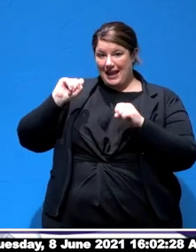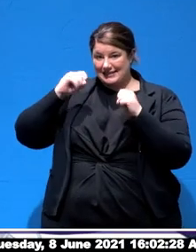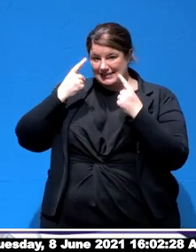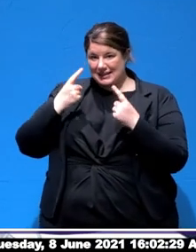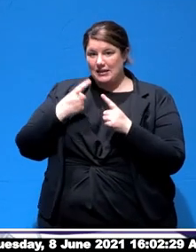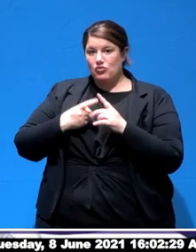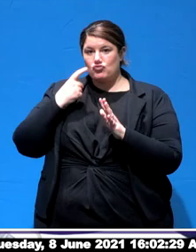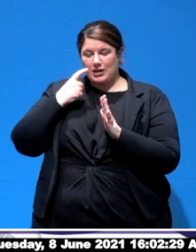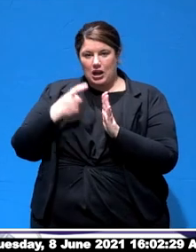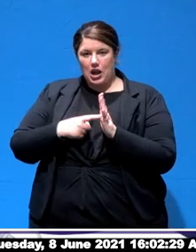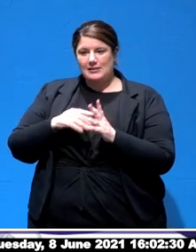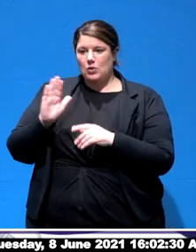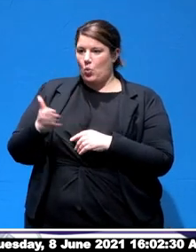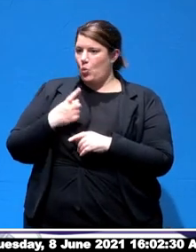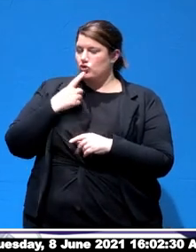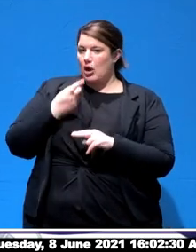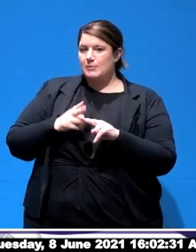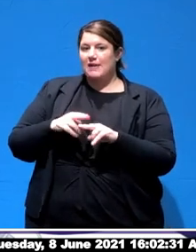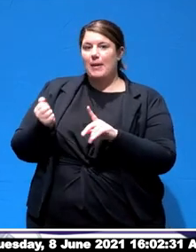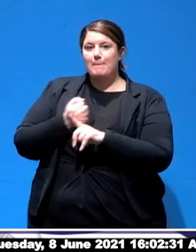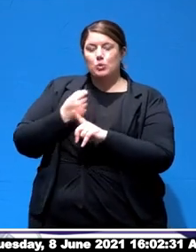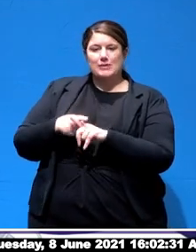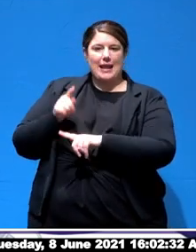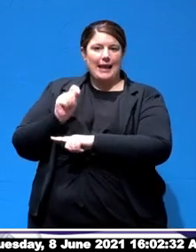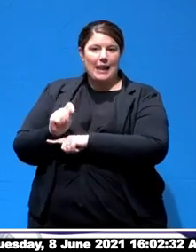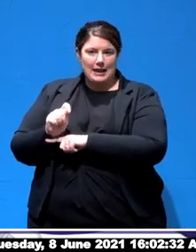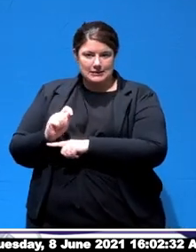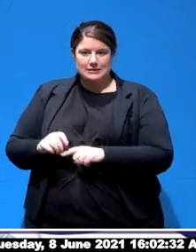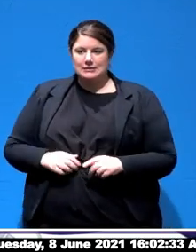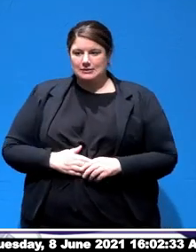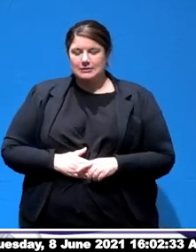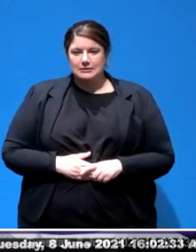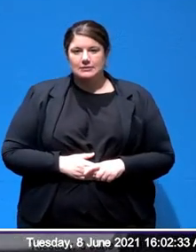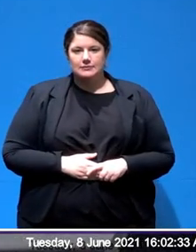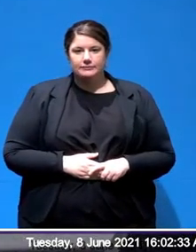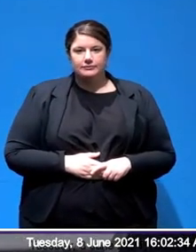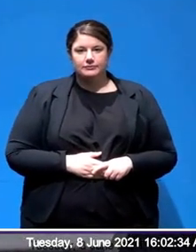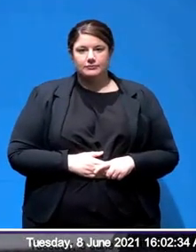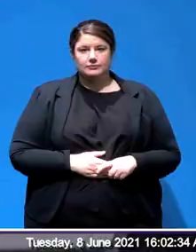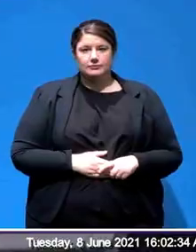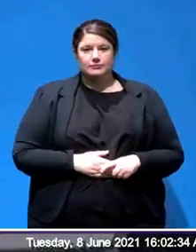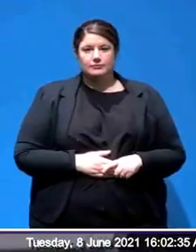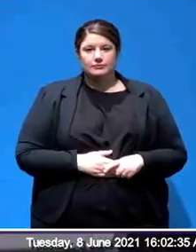and name all forms of abuse and neglect? I think that was the first question. Yes. So it's an excellent question.